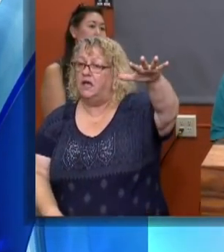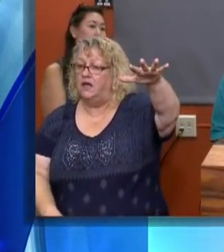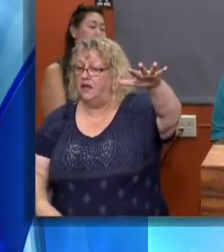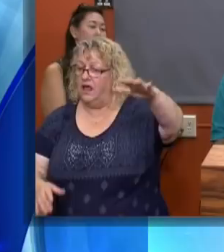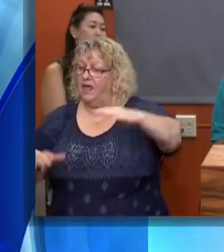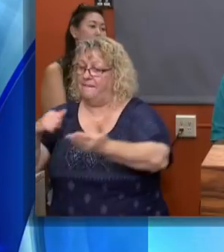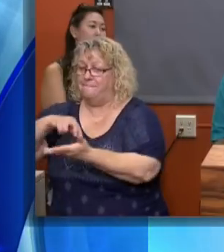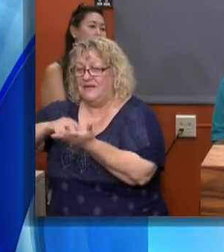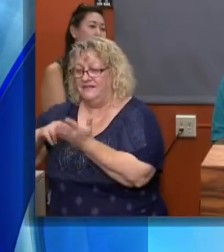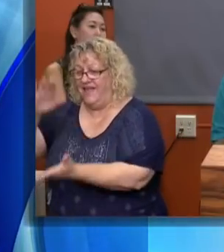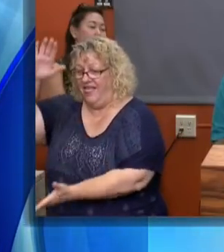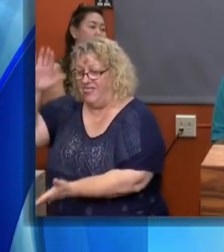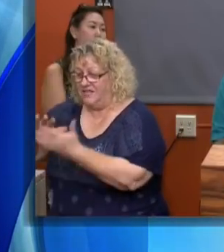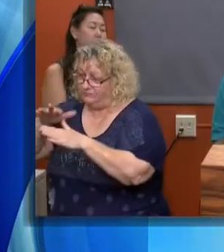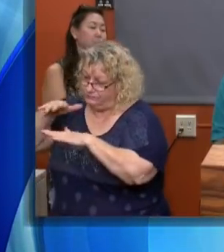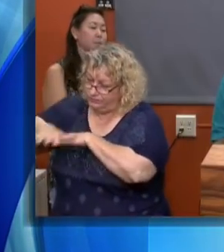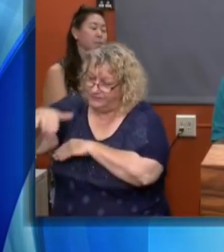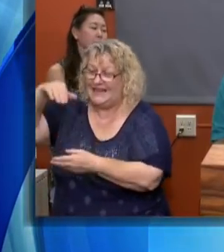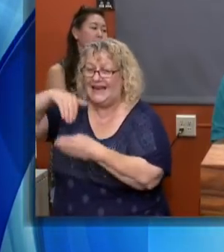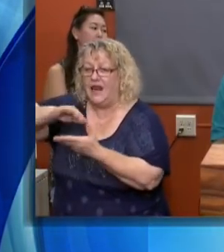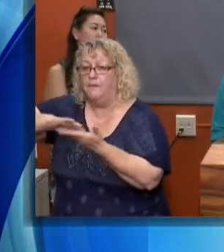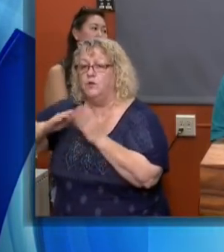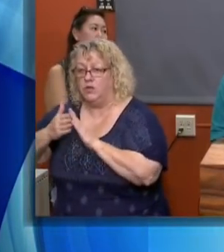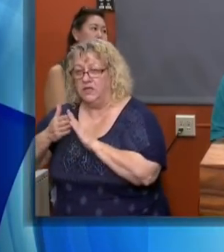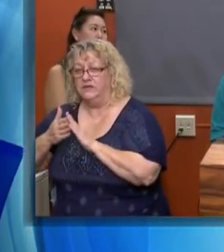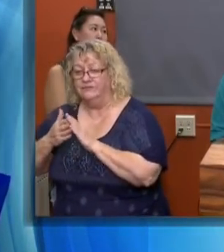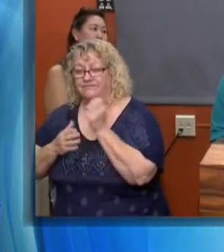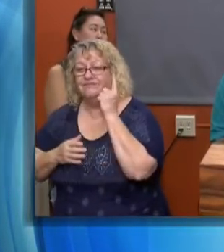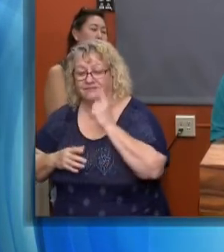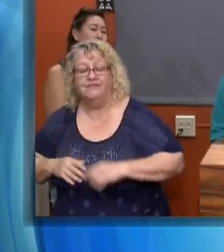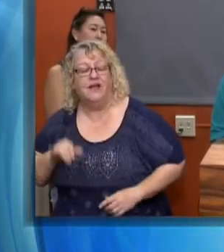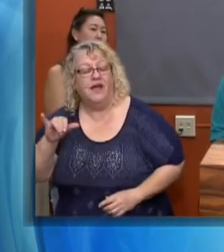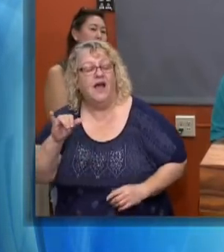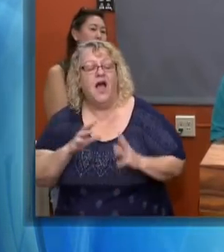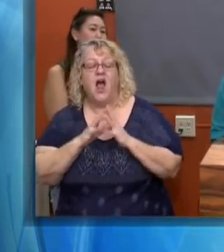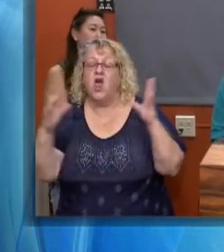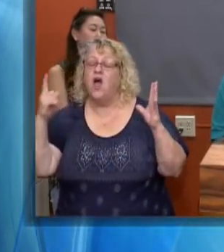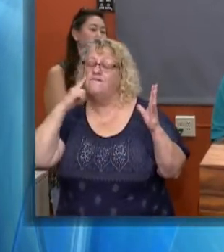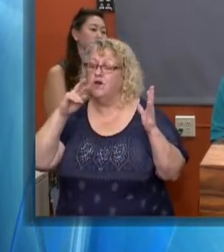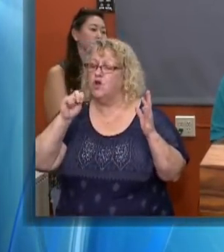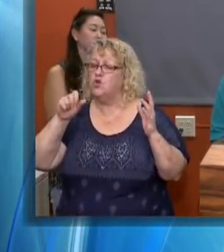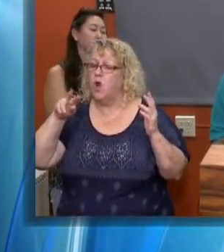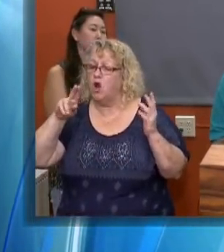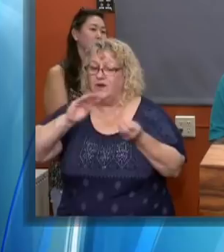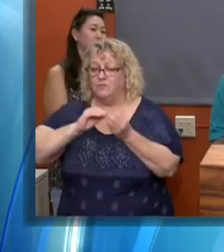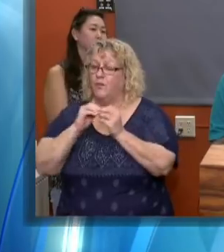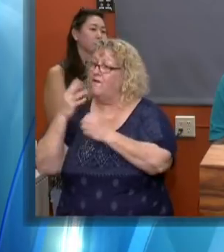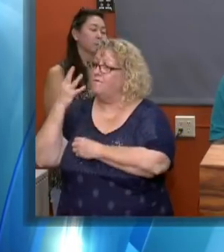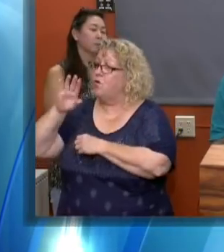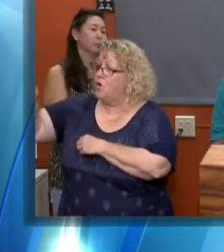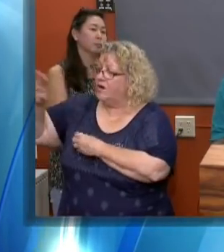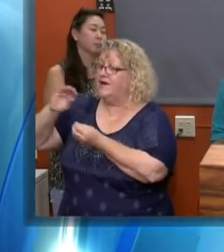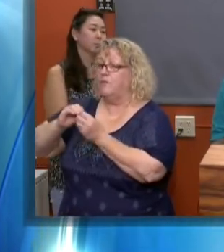SO THEY KIND OF MUTE THE EFFECTS BY STORING BEHIND THE RESERVOIR. RESERVOIR HAS TO STORE A LOT OF WATER.